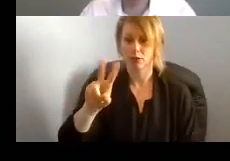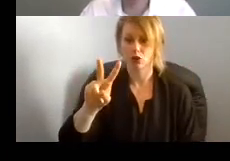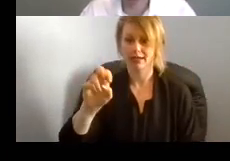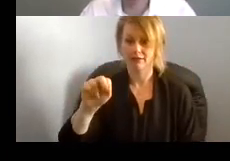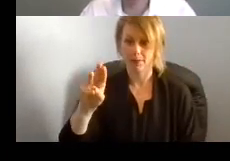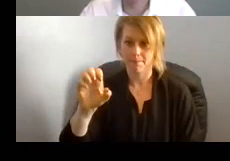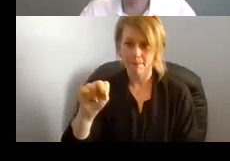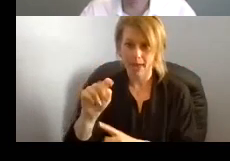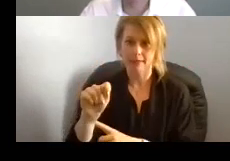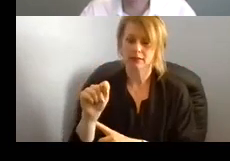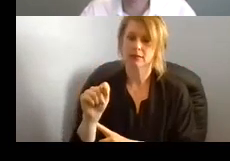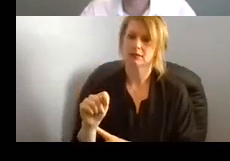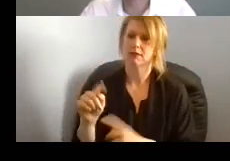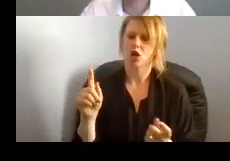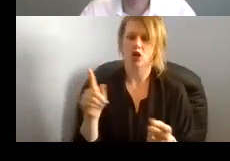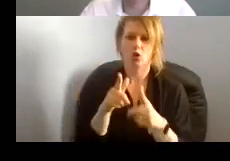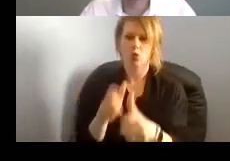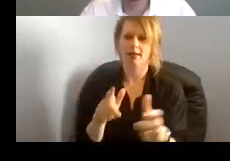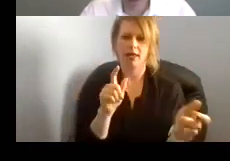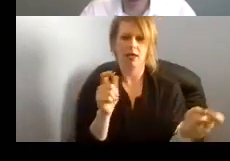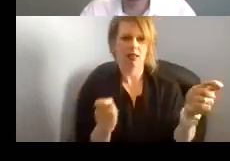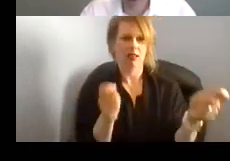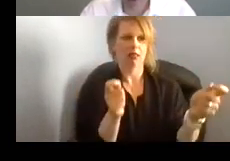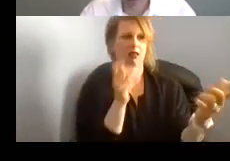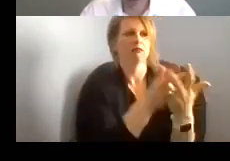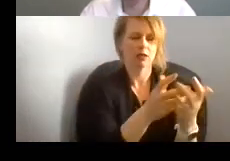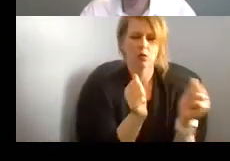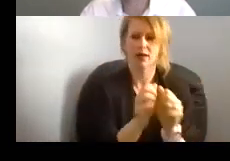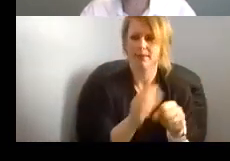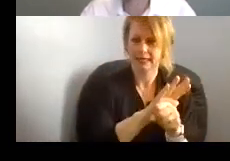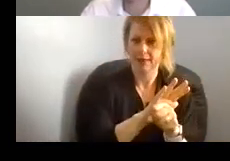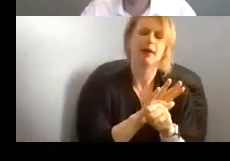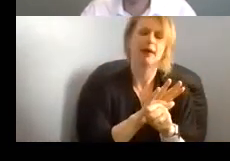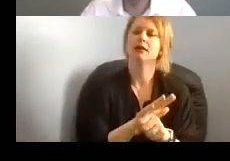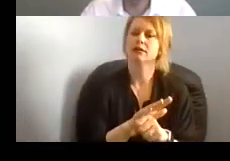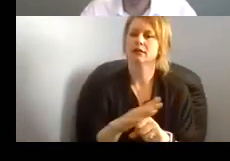adapting to the pandemic by providing virtual groups and/or individual support.